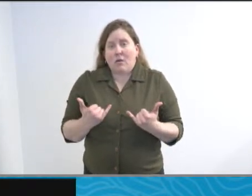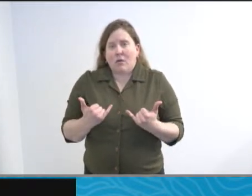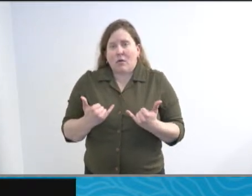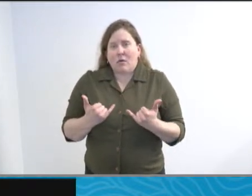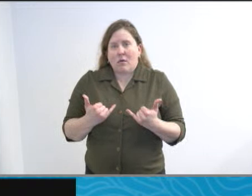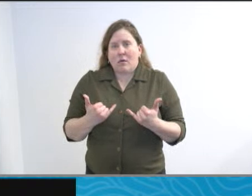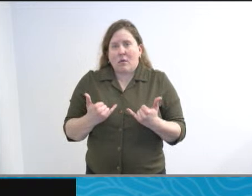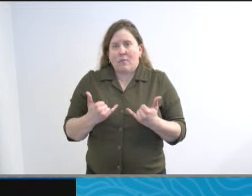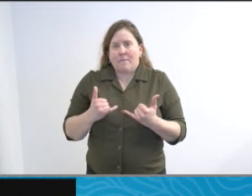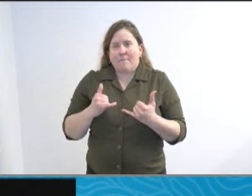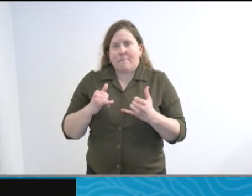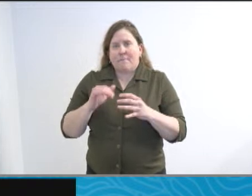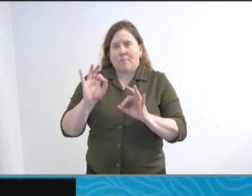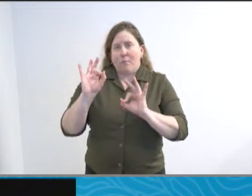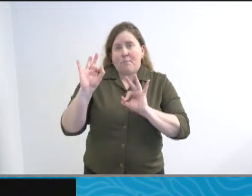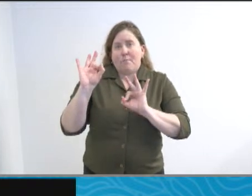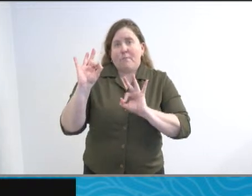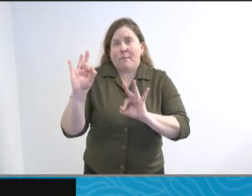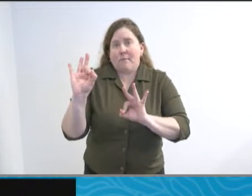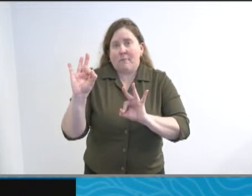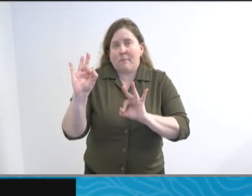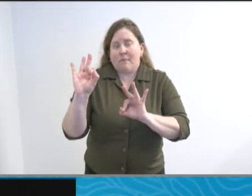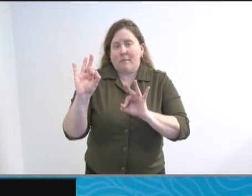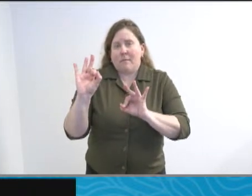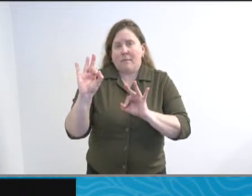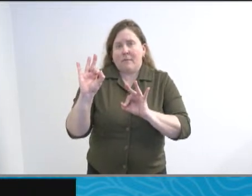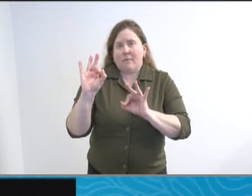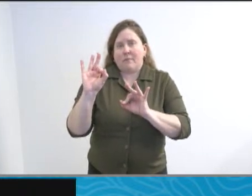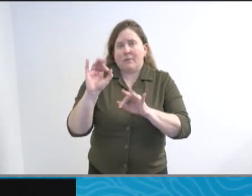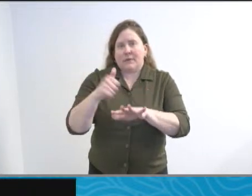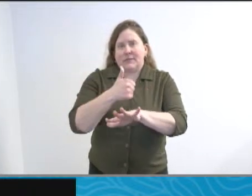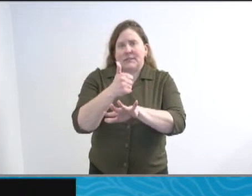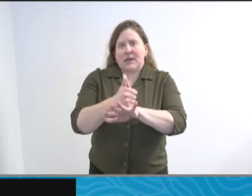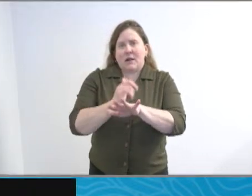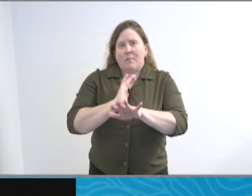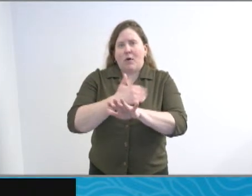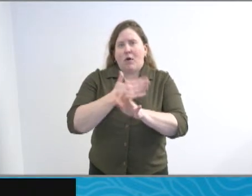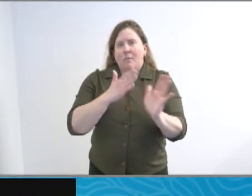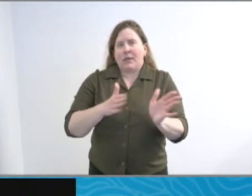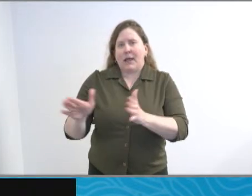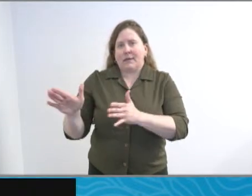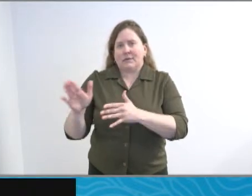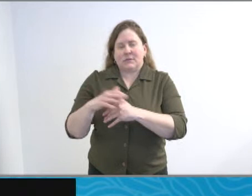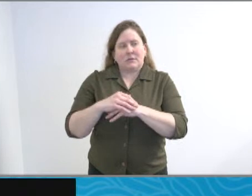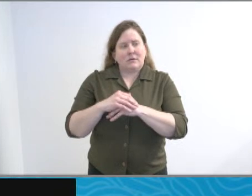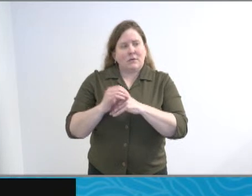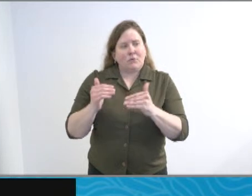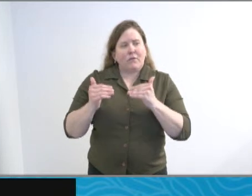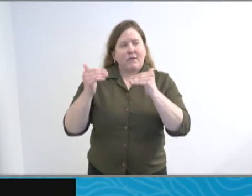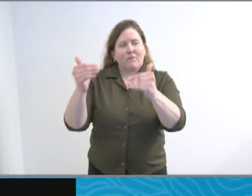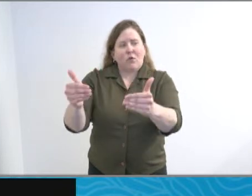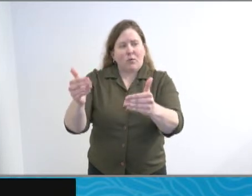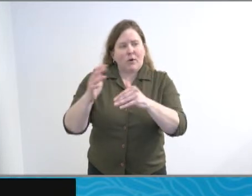to help inform all of our plans moving forward. And so that's exactly what we want to do in the next couple